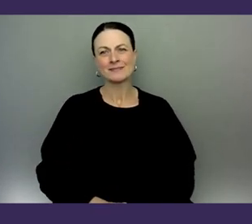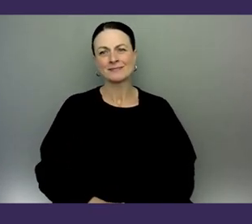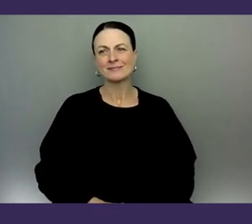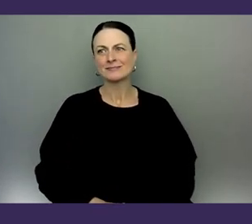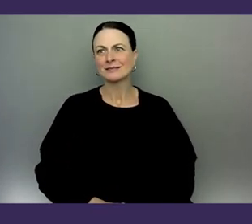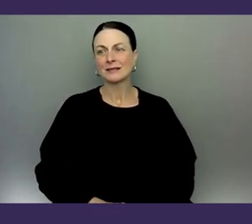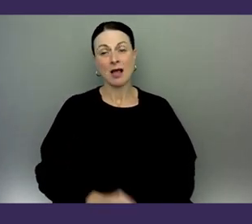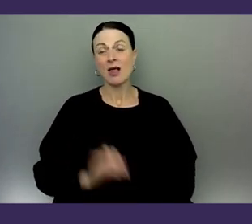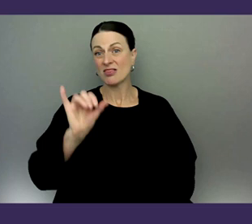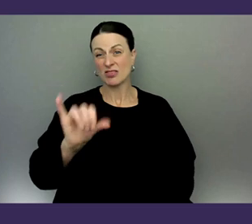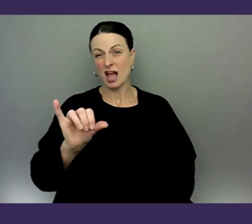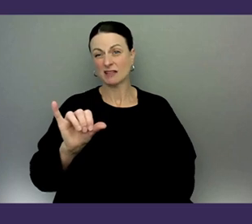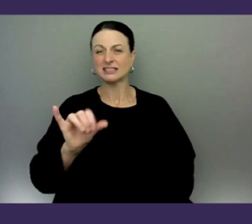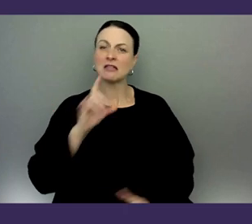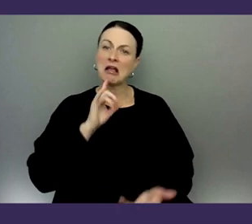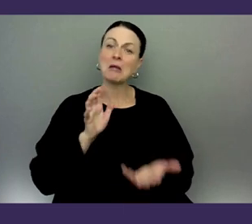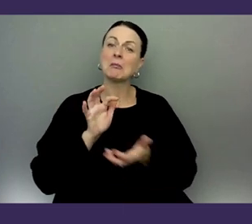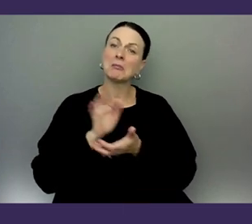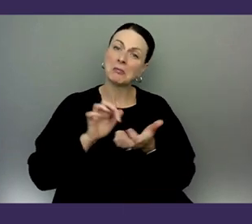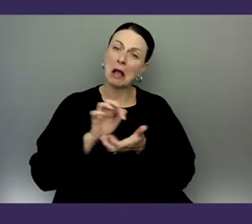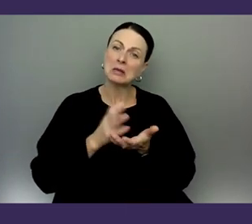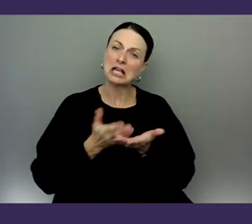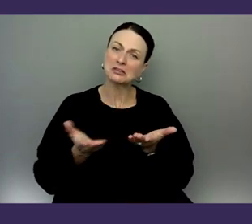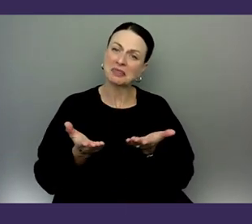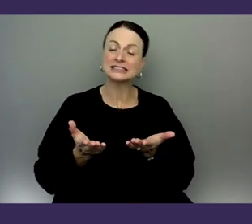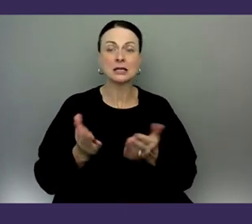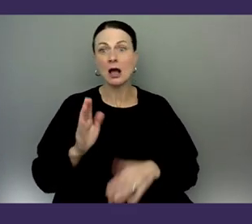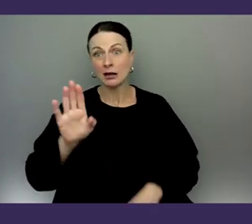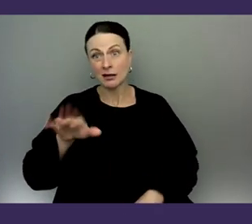That is a combination. Believe it or not, all of us are also helping